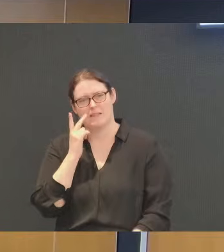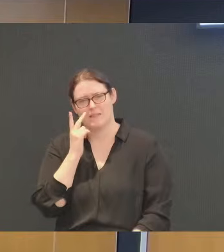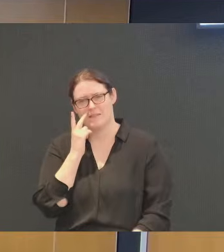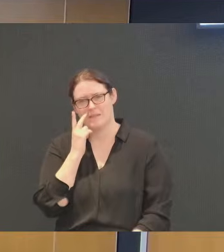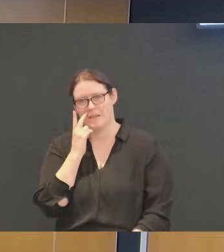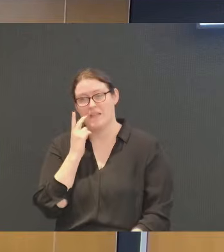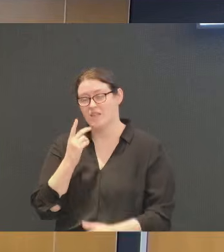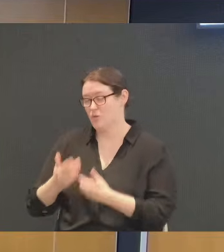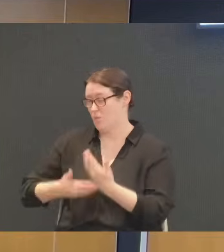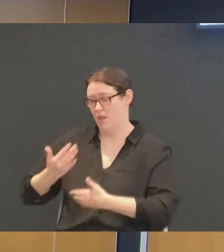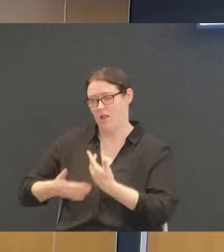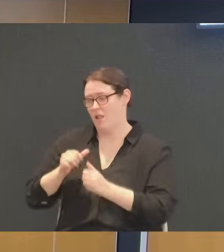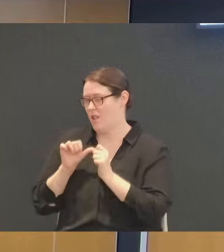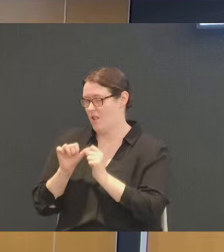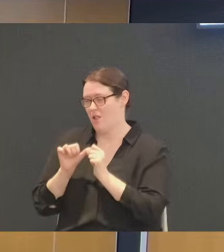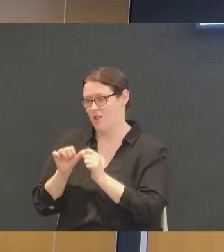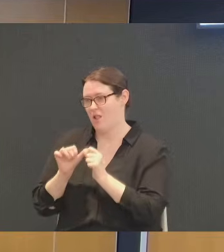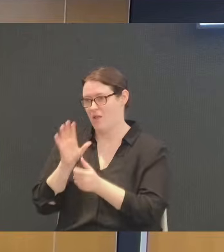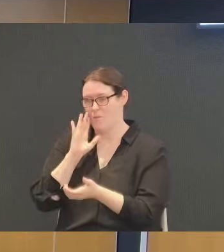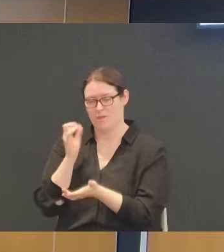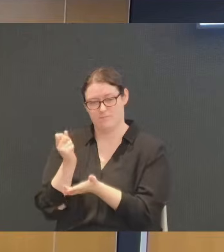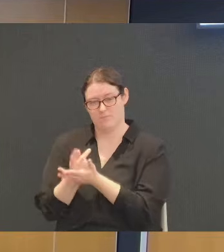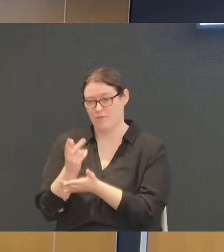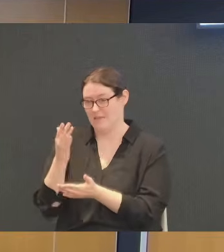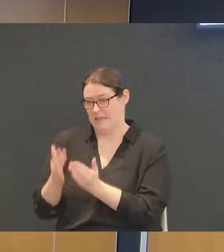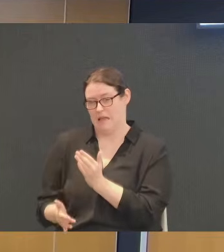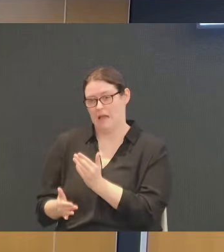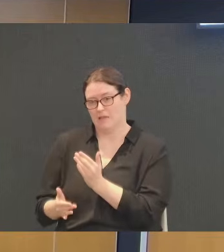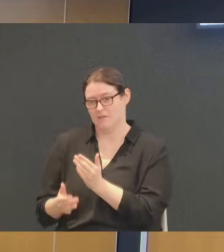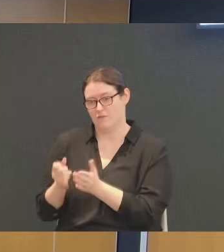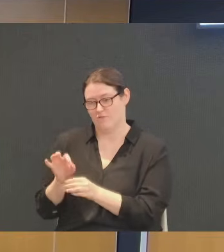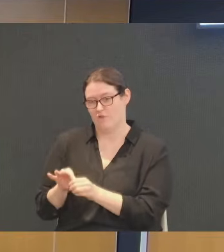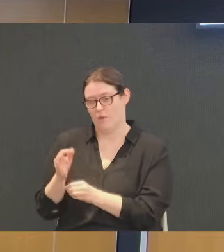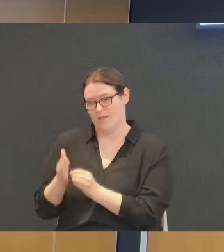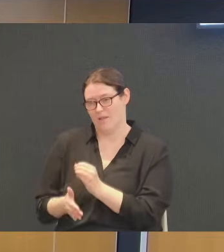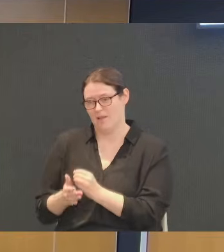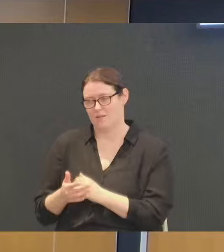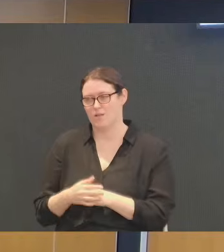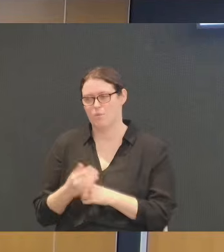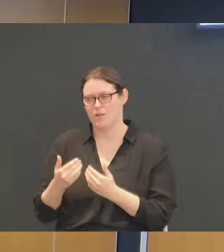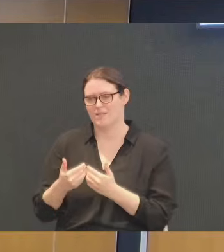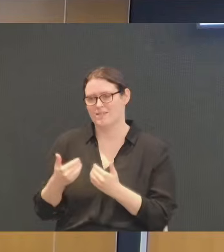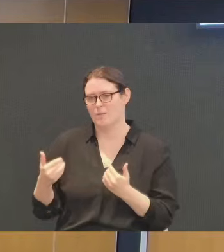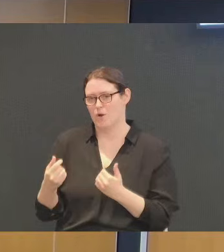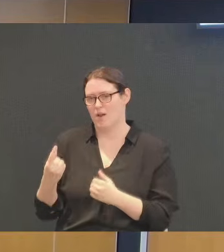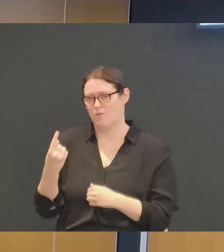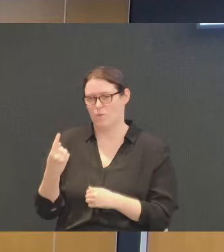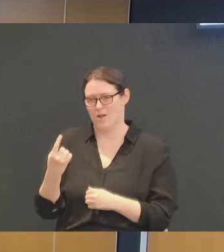want me just to go through then we'll make sure we separate the one that we need to separate. Sure.